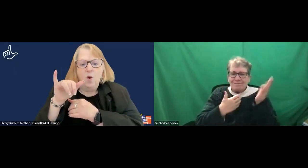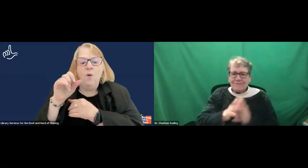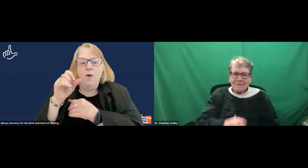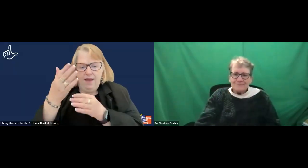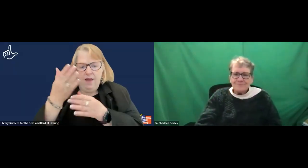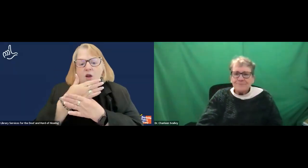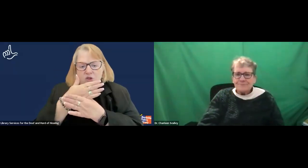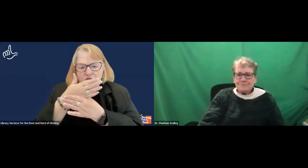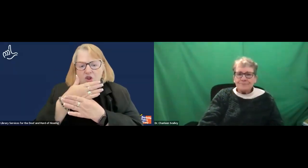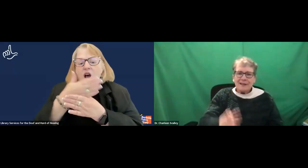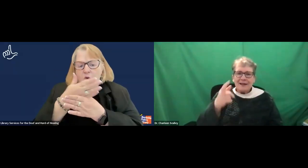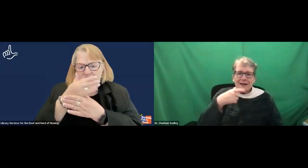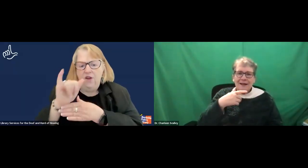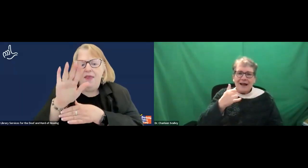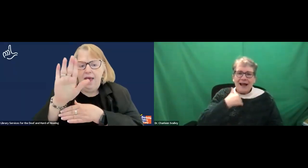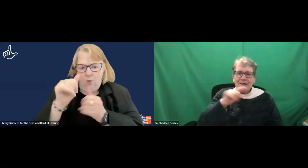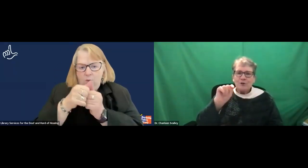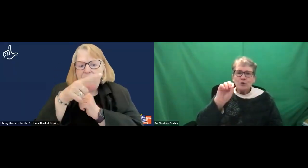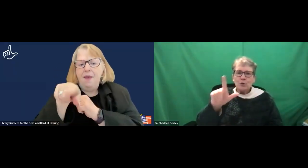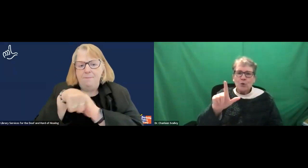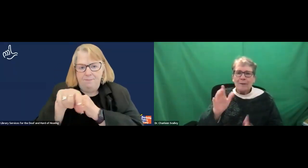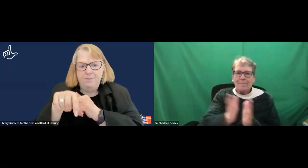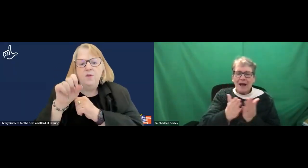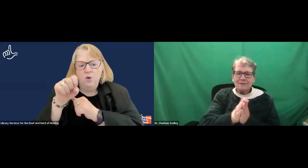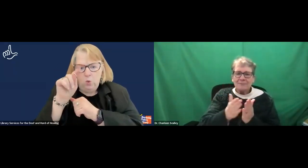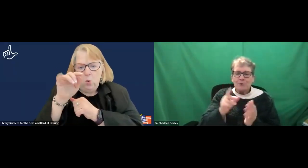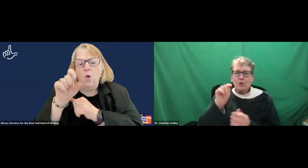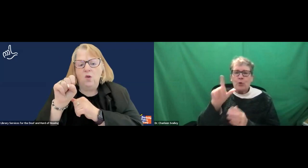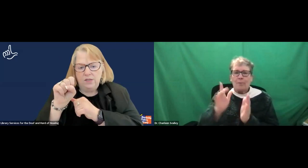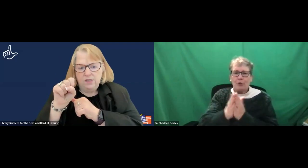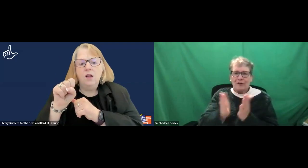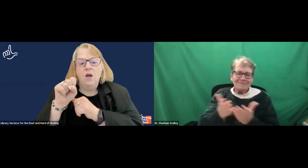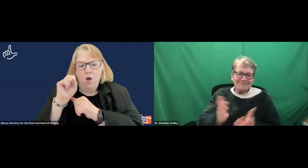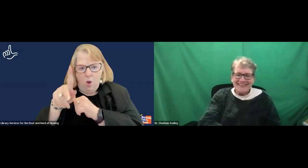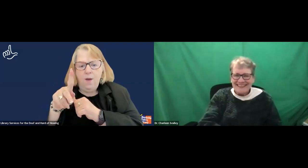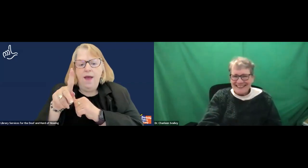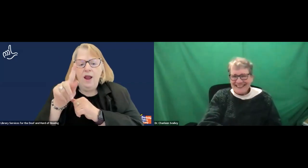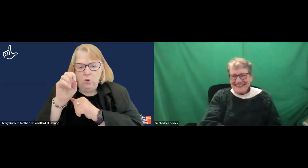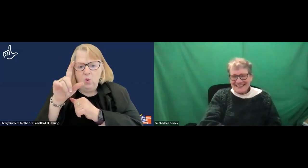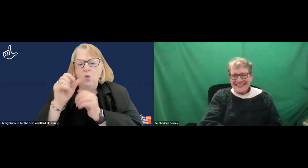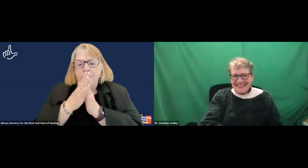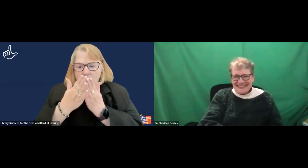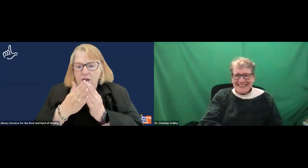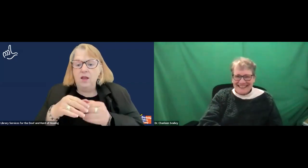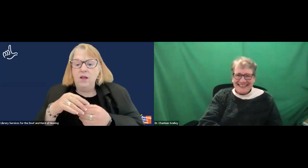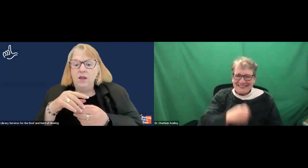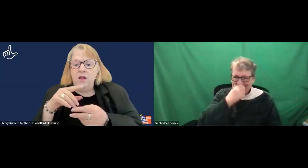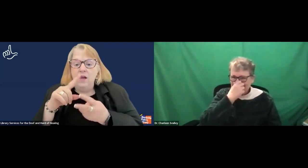and working with Deaf and hard of hearing community members. I have a tool book, is what I like to call it.